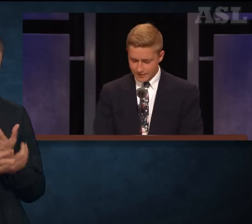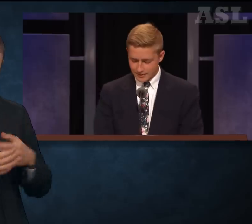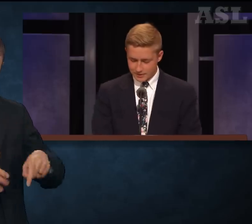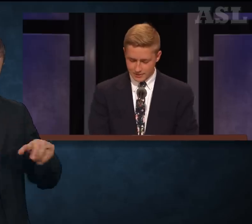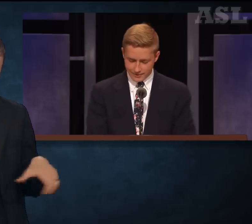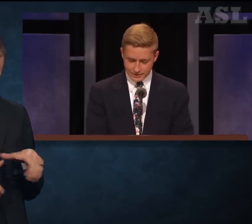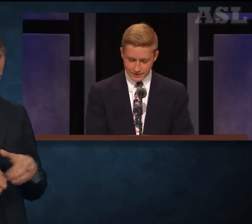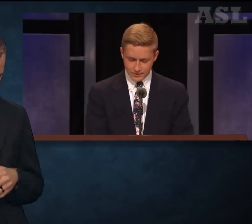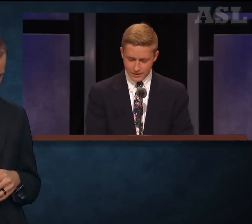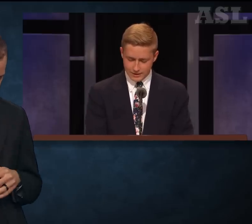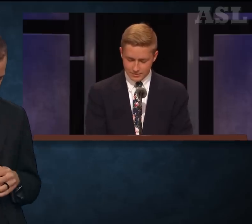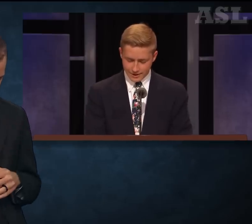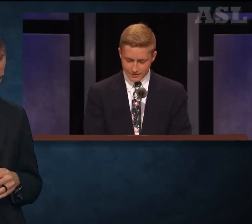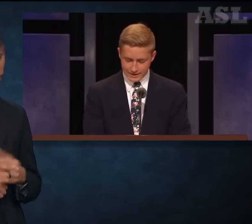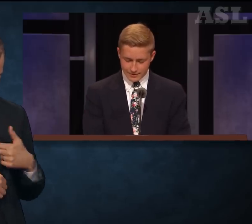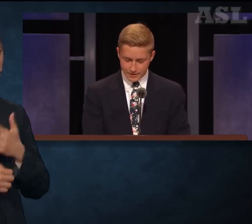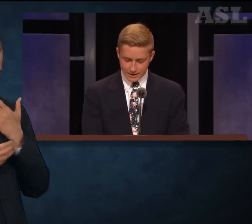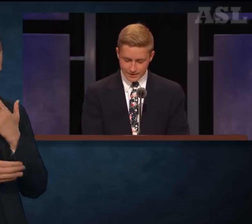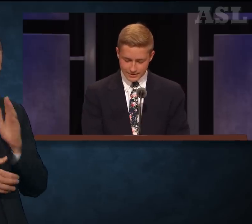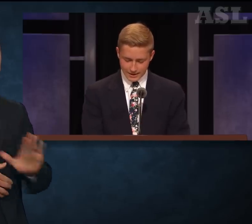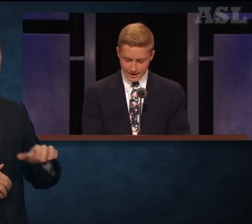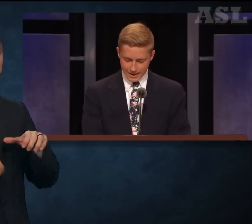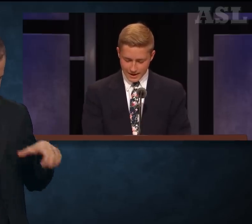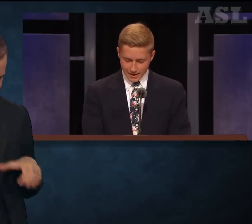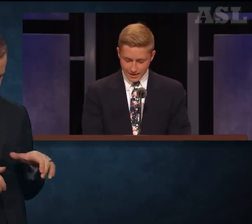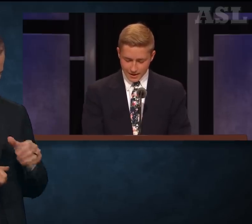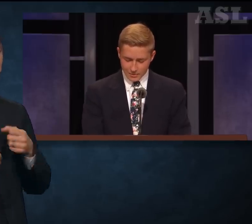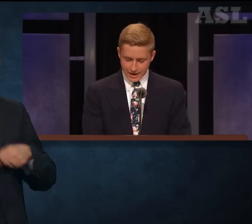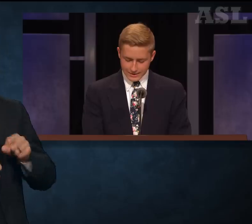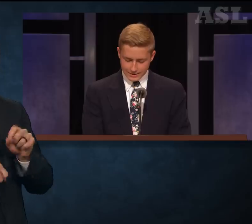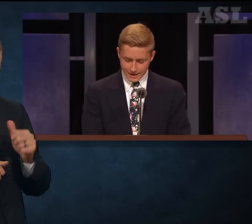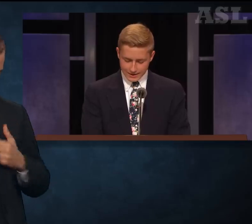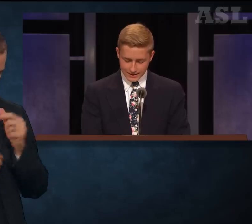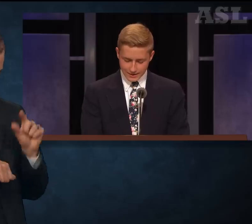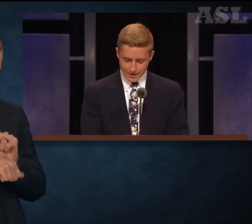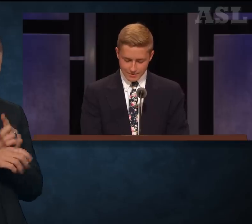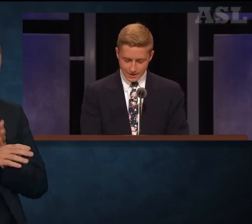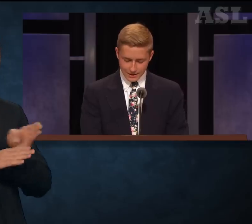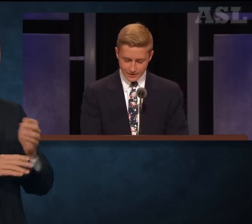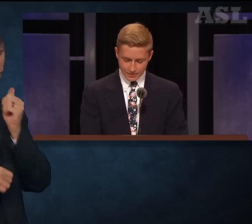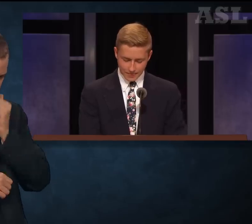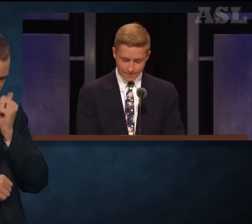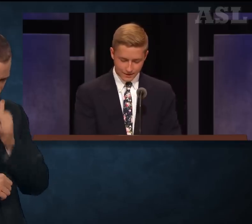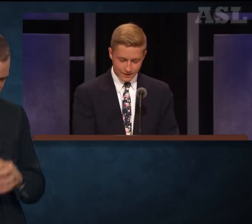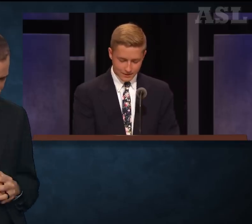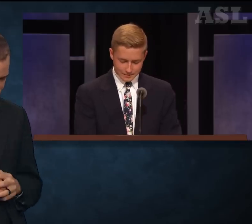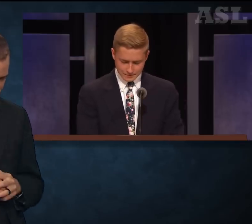THEY DO, AND WE ARE SO THANKFUL